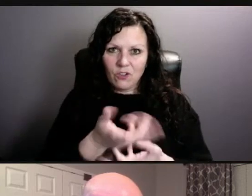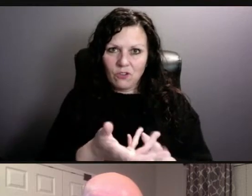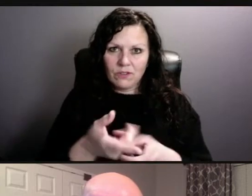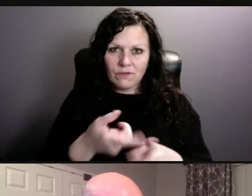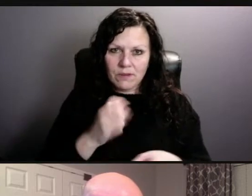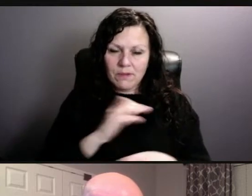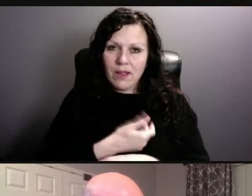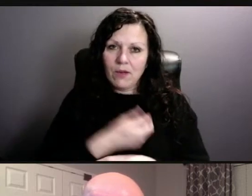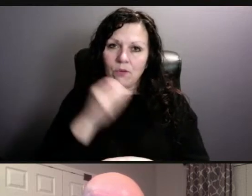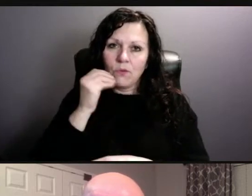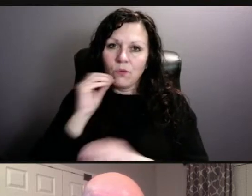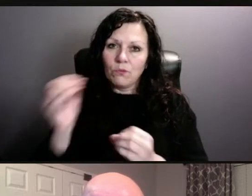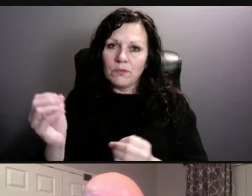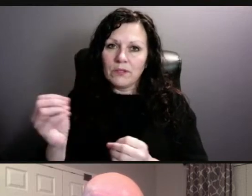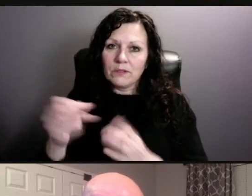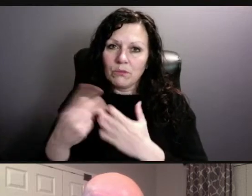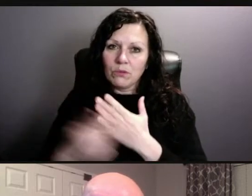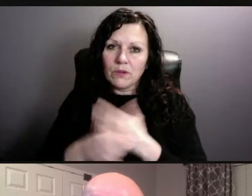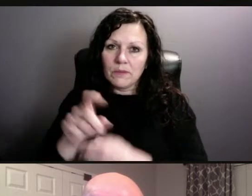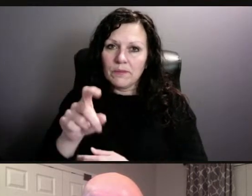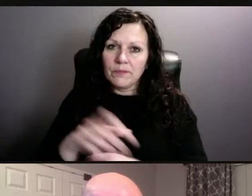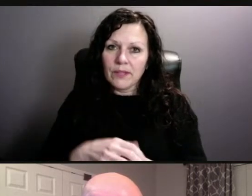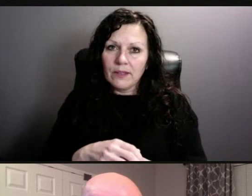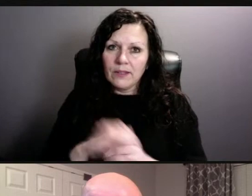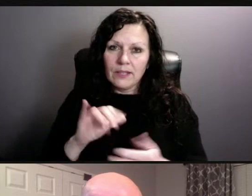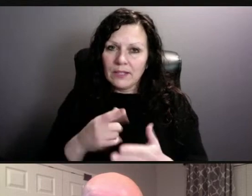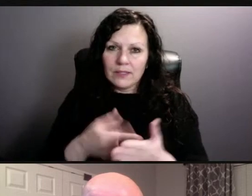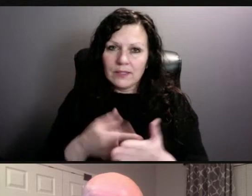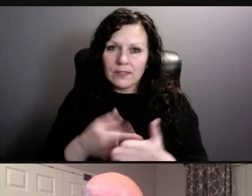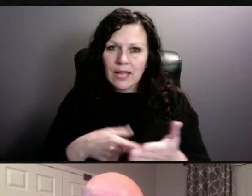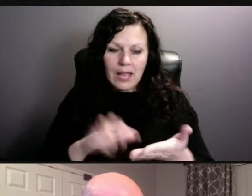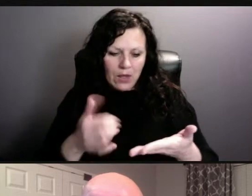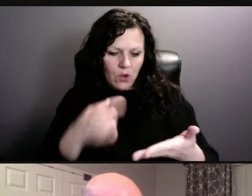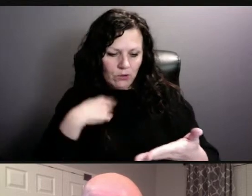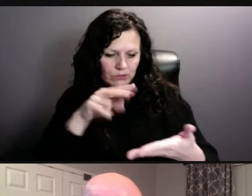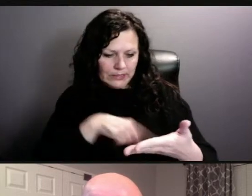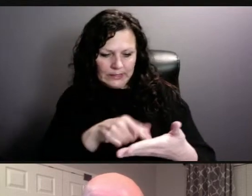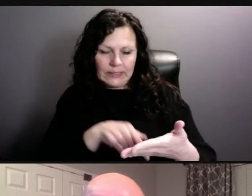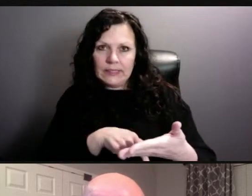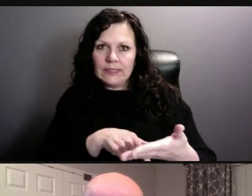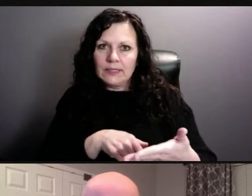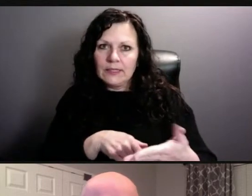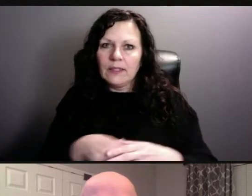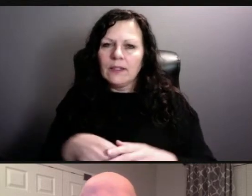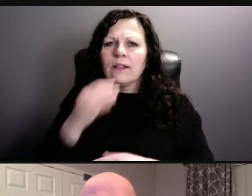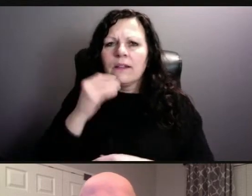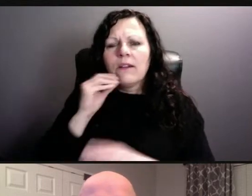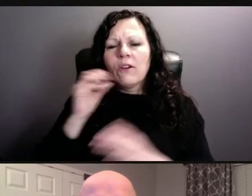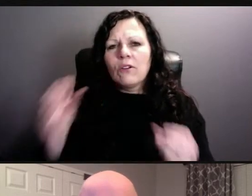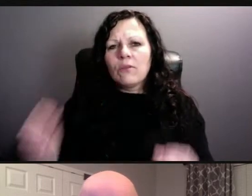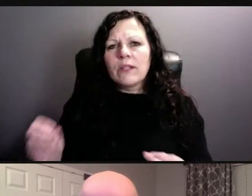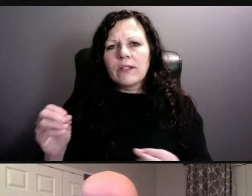CORRECT THAT LIKE TWO THIRDS OF